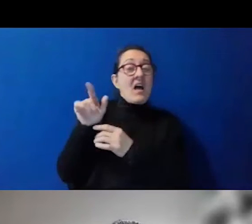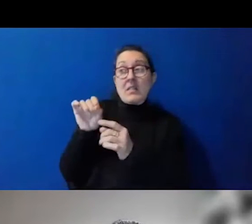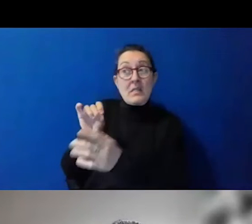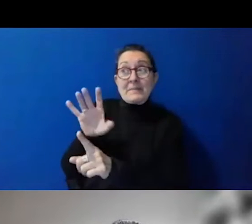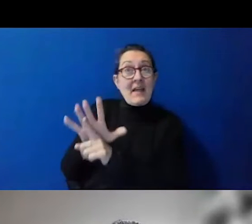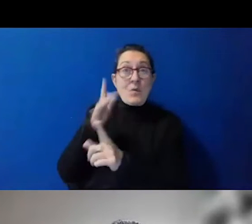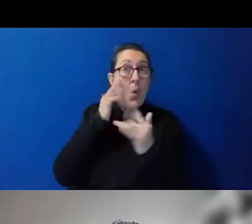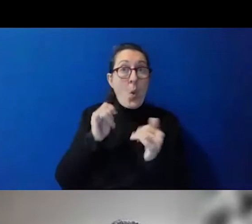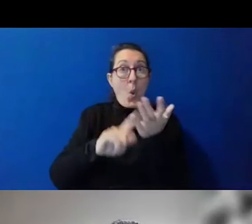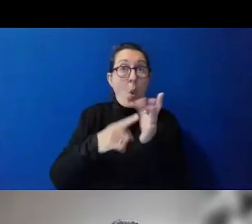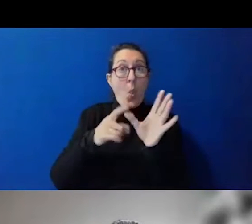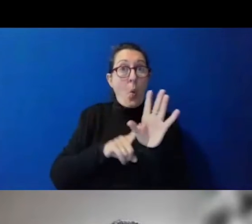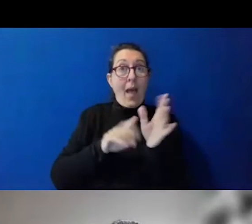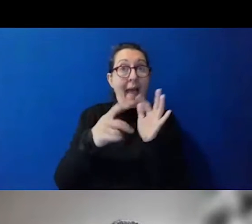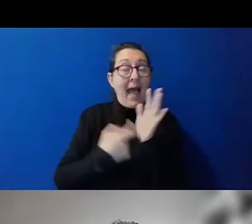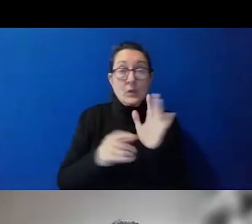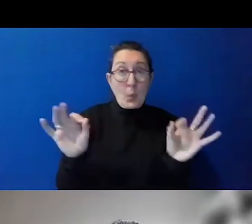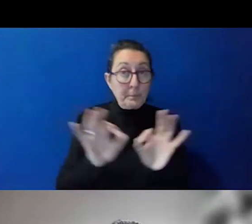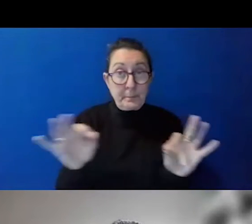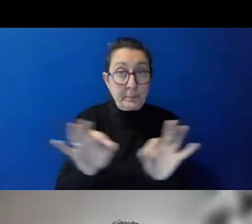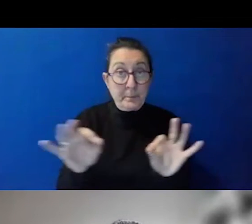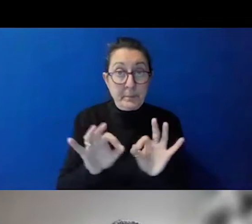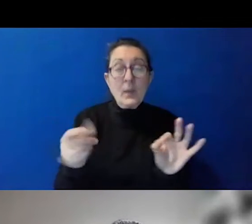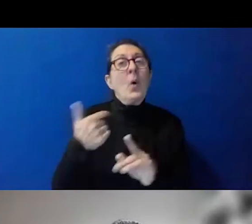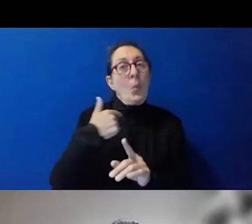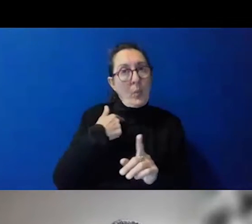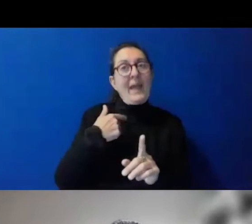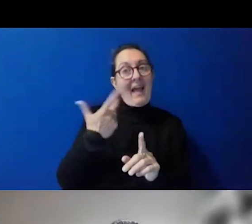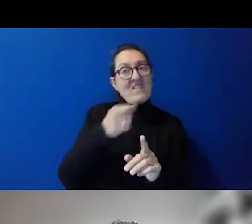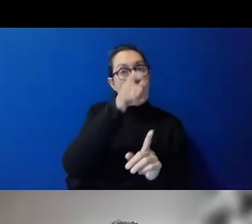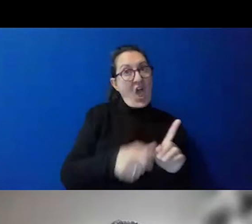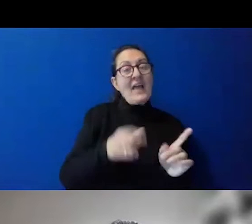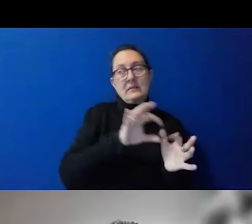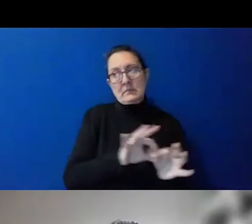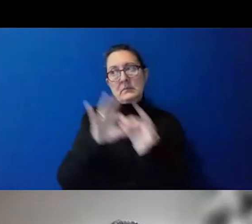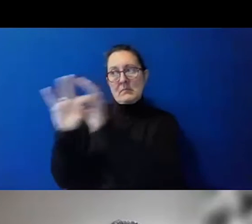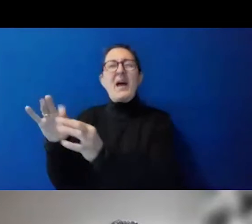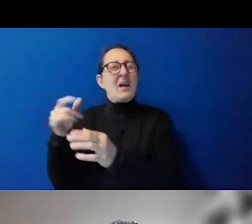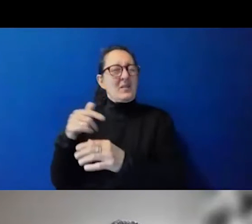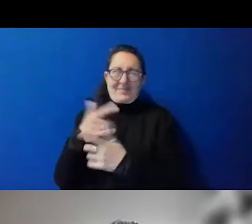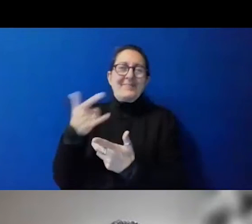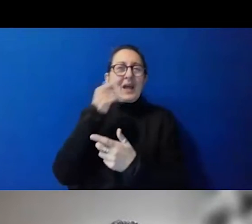often refer clients to them because as we say the lawyers can do the legal things but things like